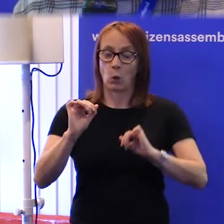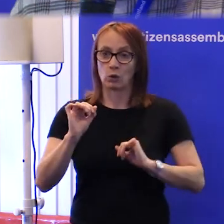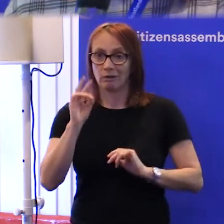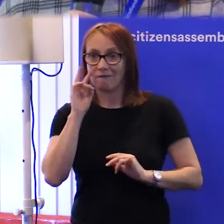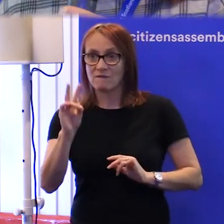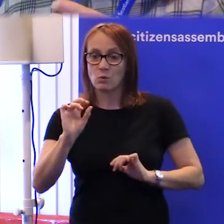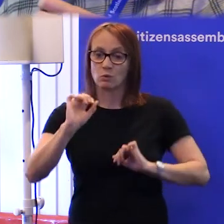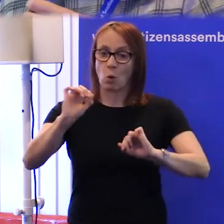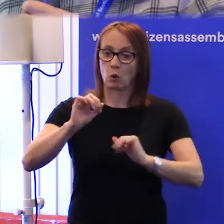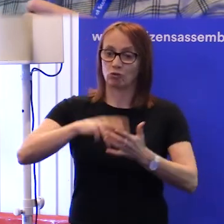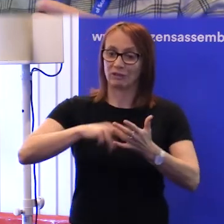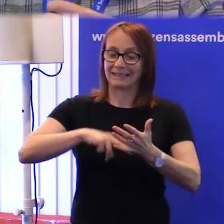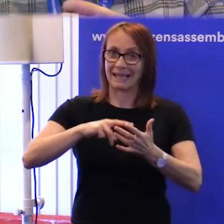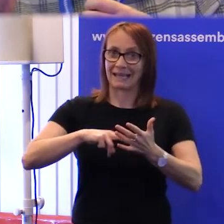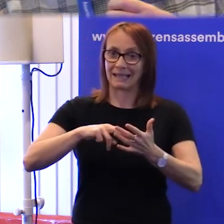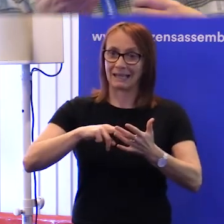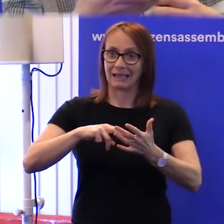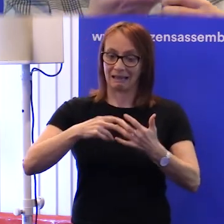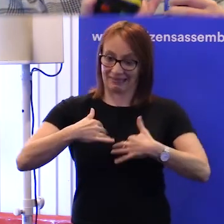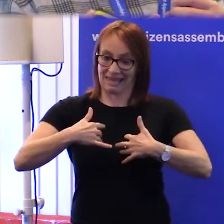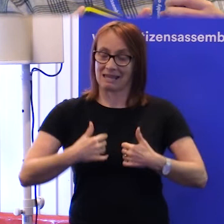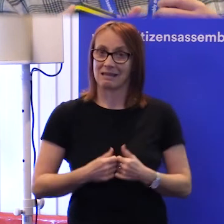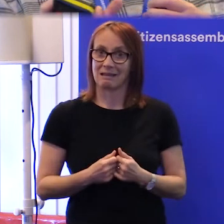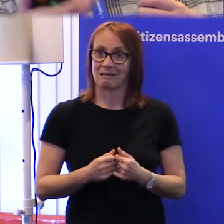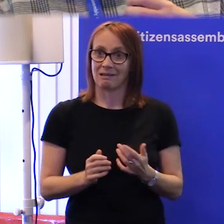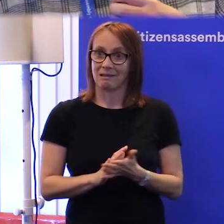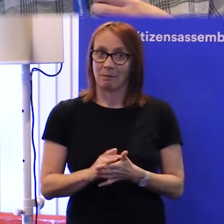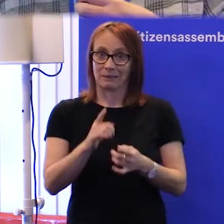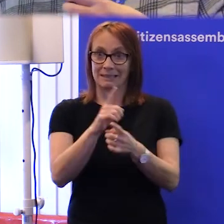the course of the weekends the things that you know and the things that you